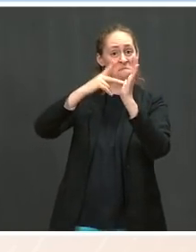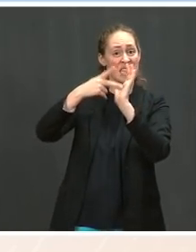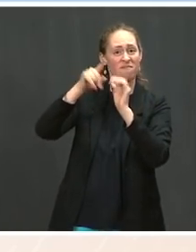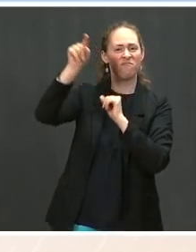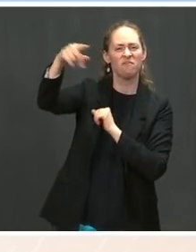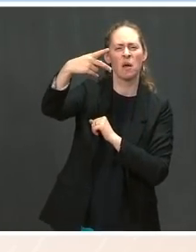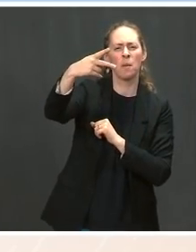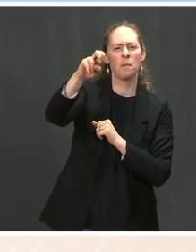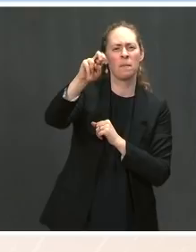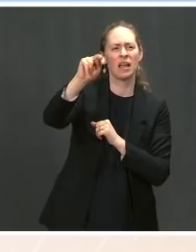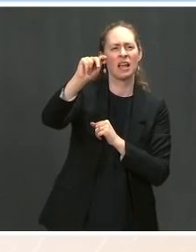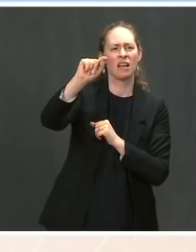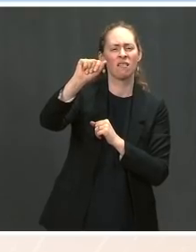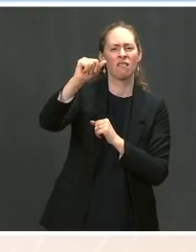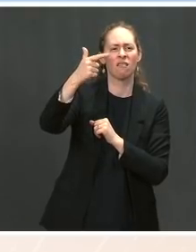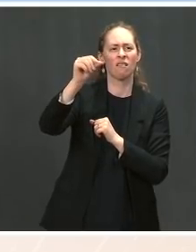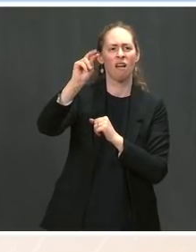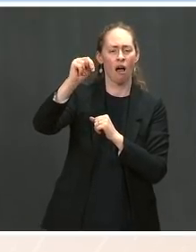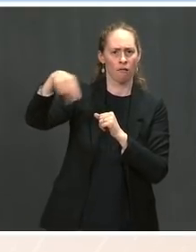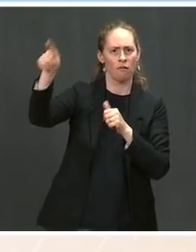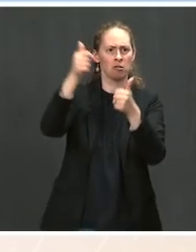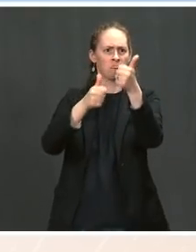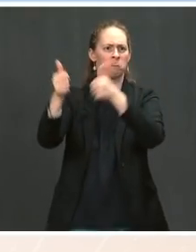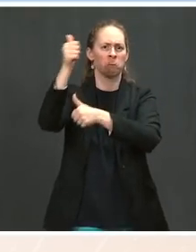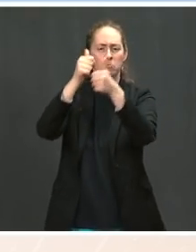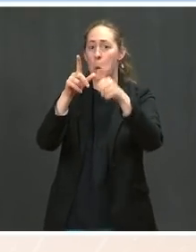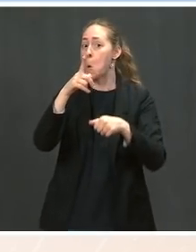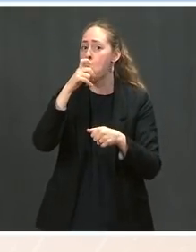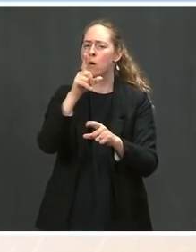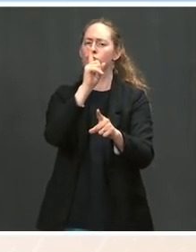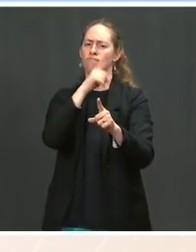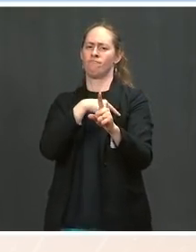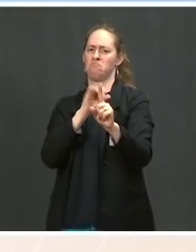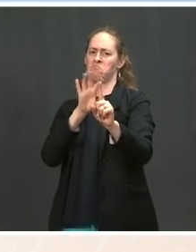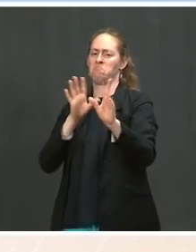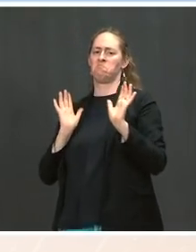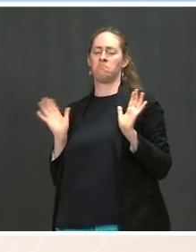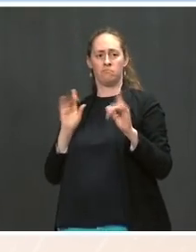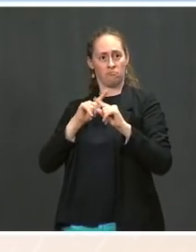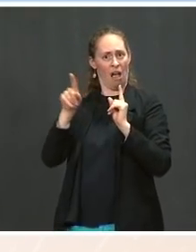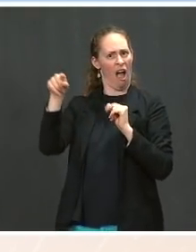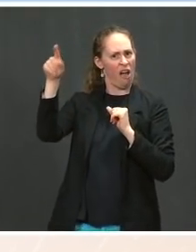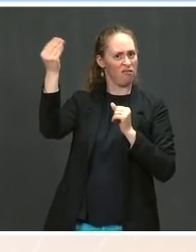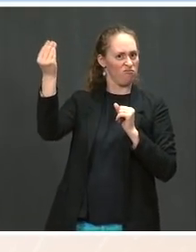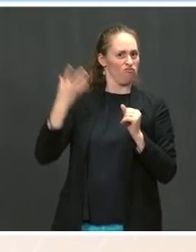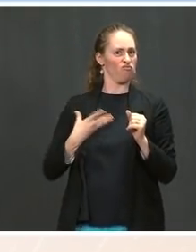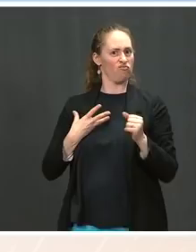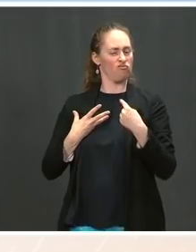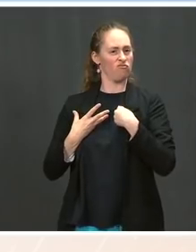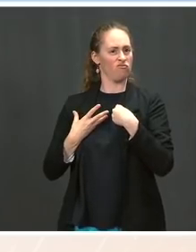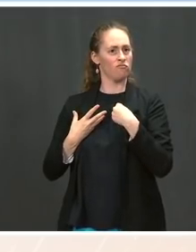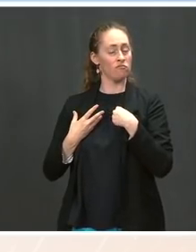and I don't want to give any names because I don't want to, you know, violate any on-background agreements -- but you know, they say that most military commanders